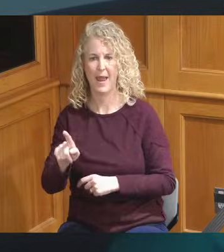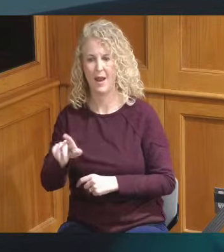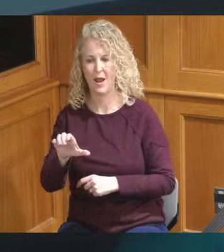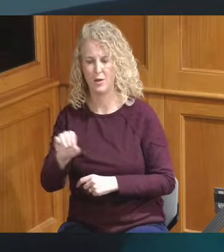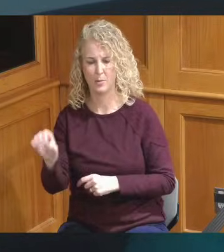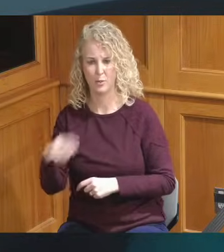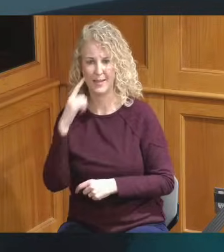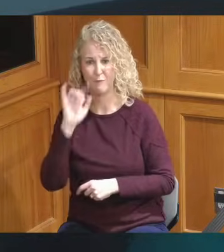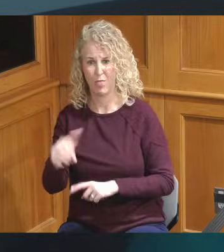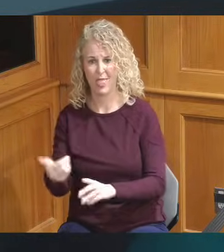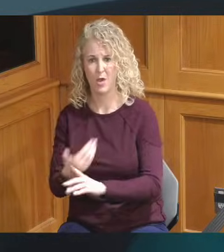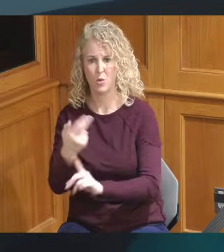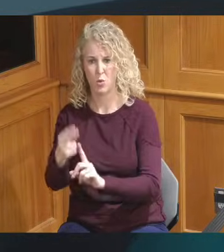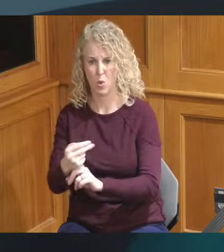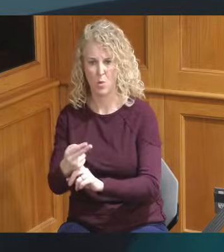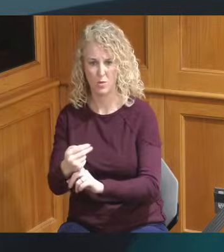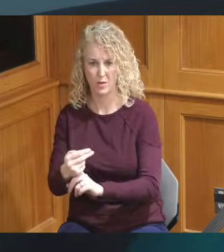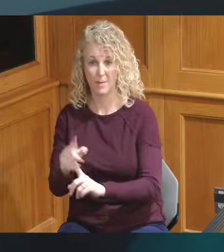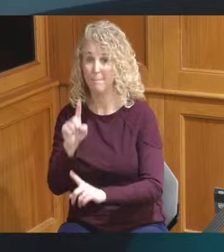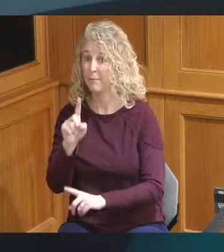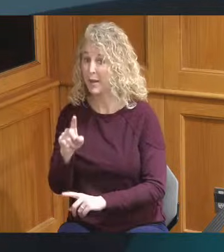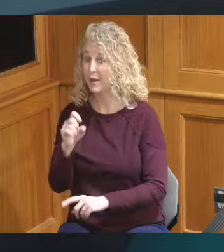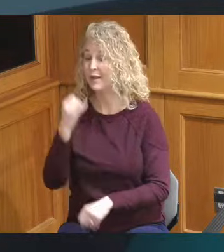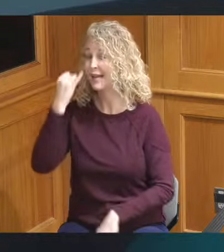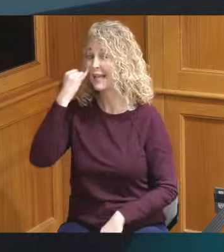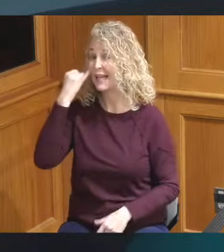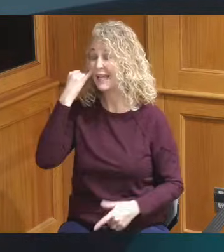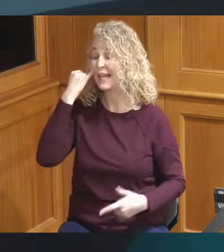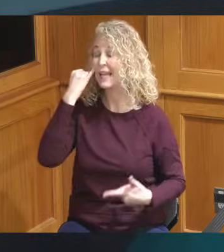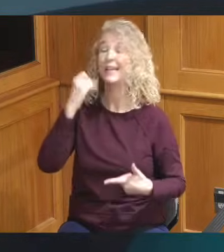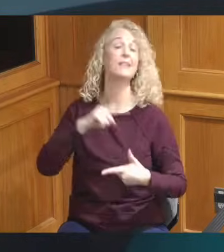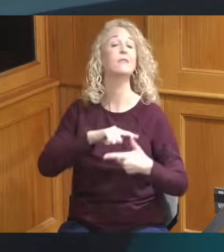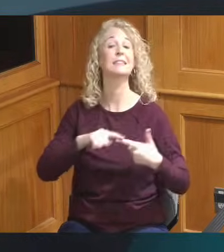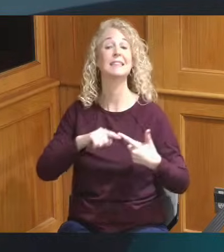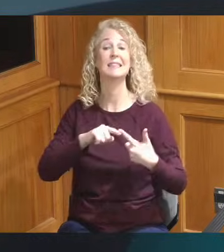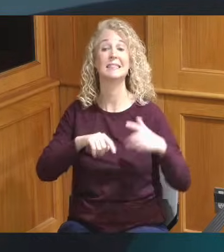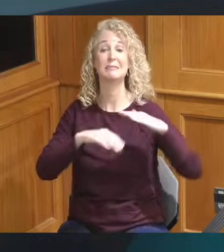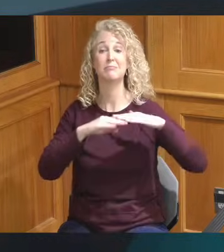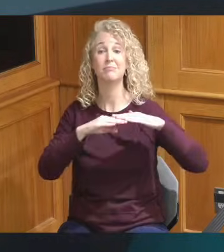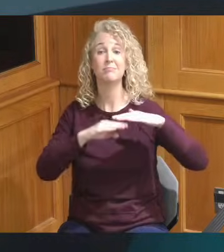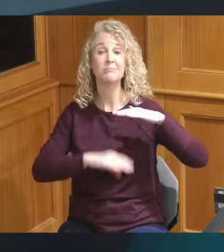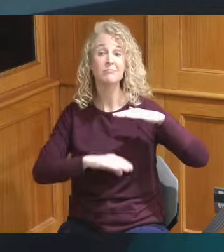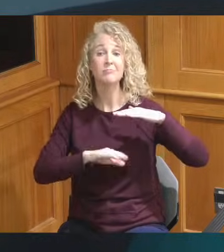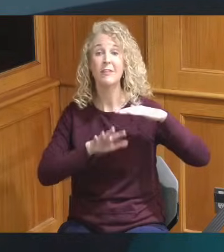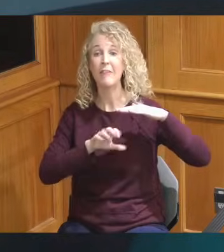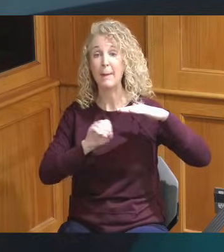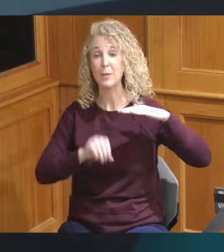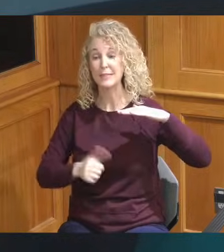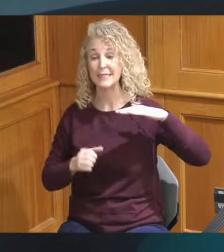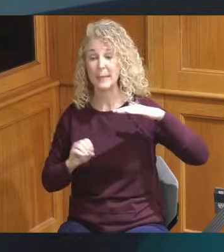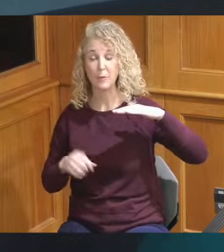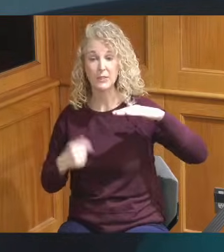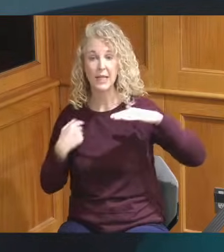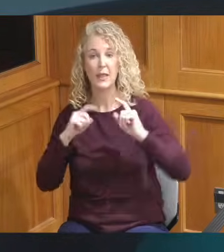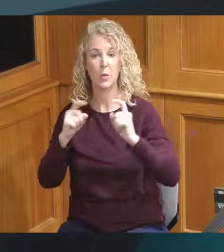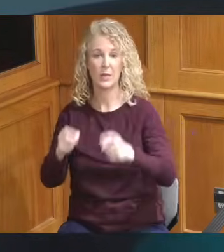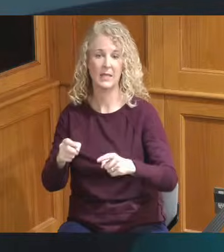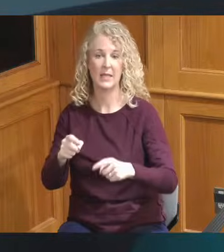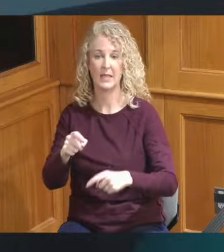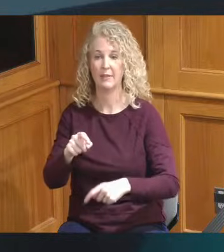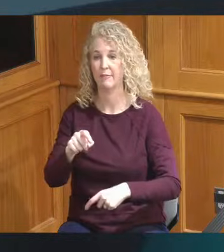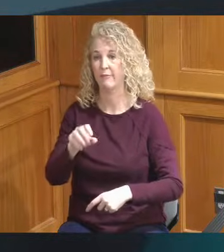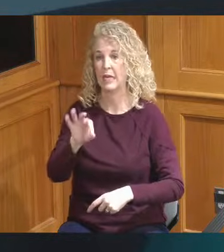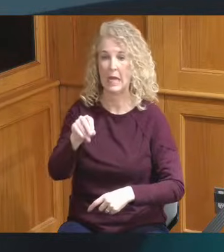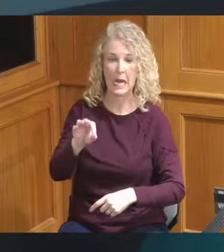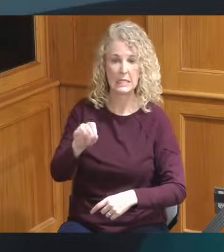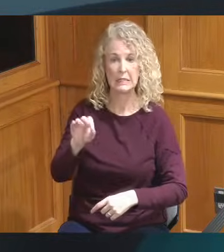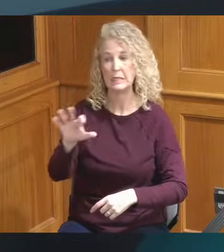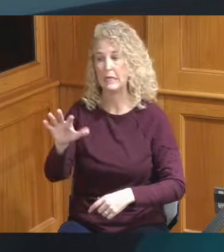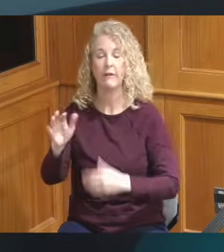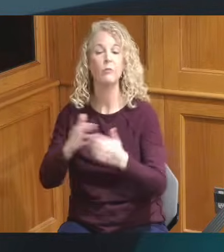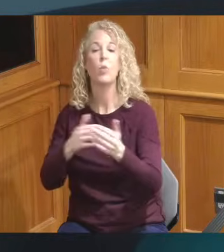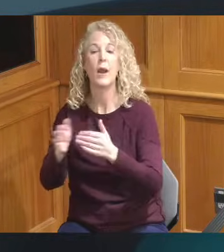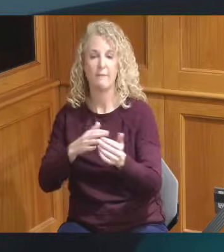to the new hotel. But if it is 5% less or 10% less then you would only get 95 or or or 80%.